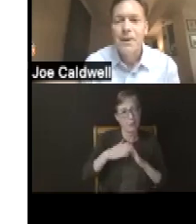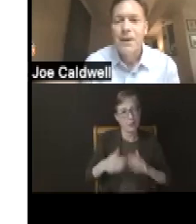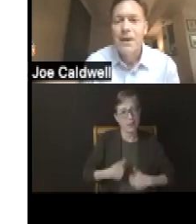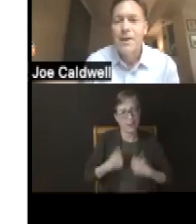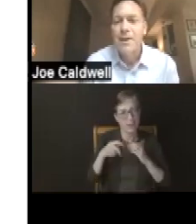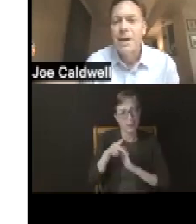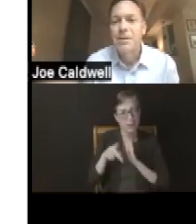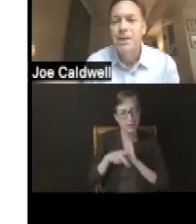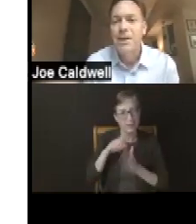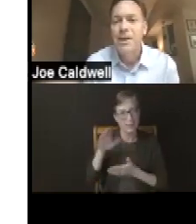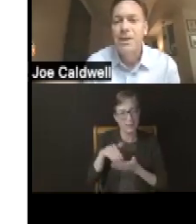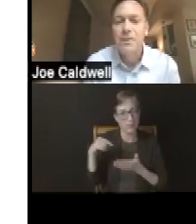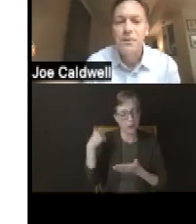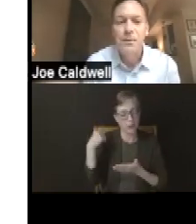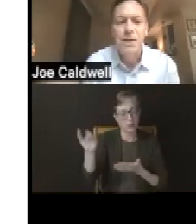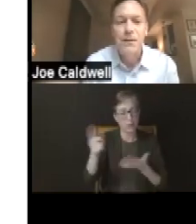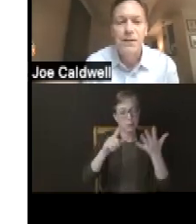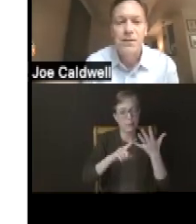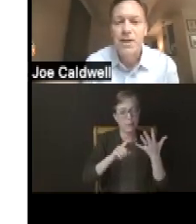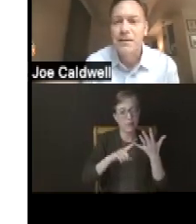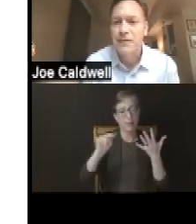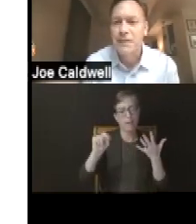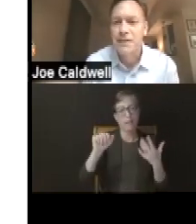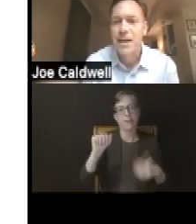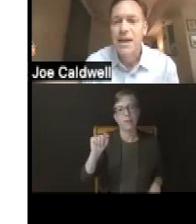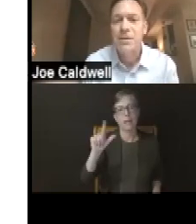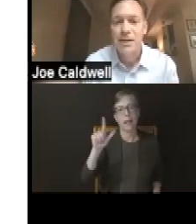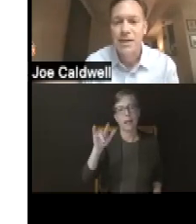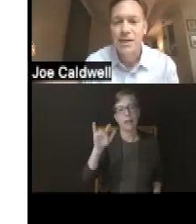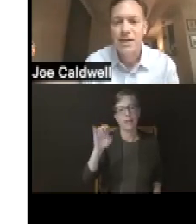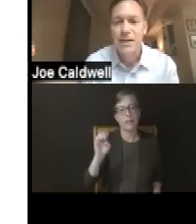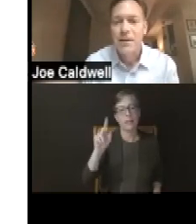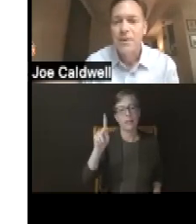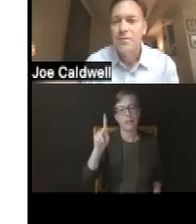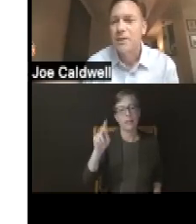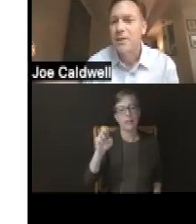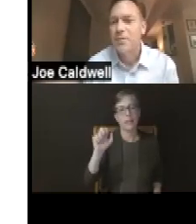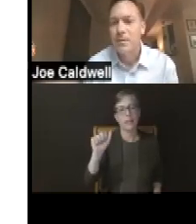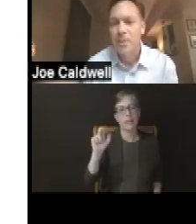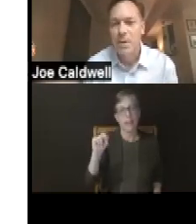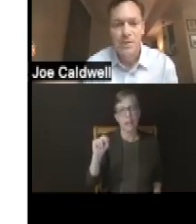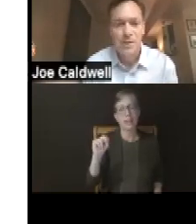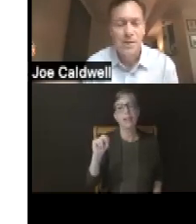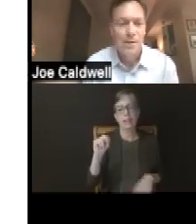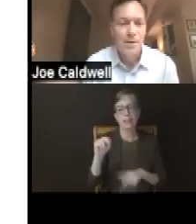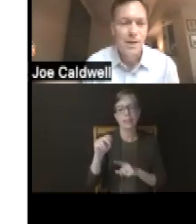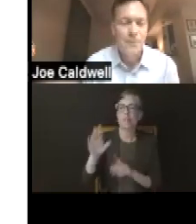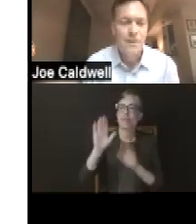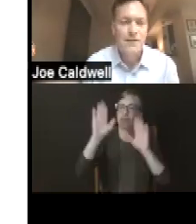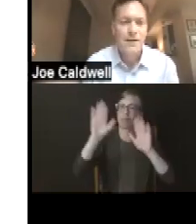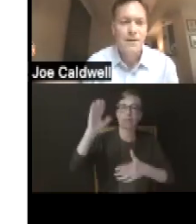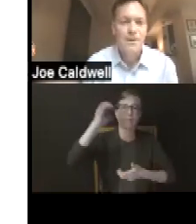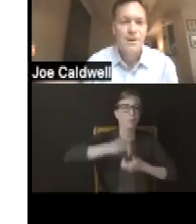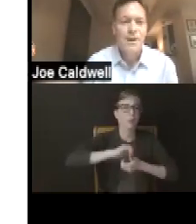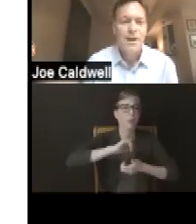Natalie Keen who's with Justice in Aging, who's a great partner on our Equity center.